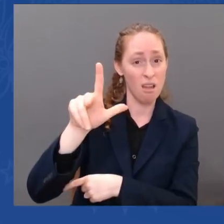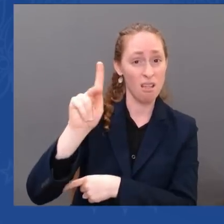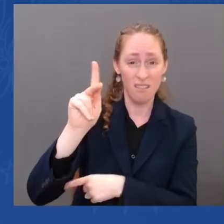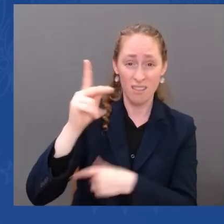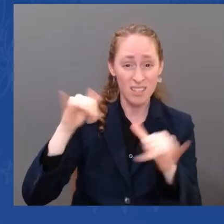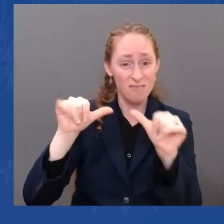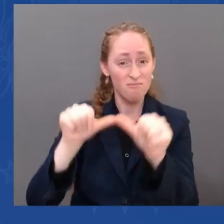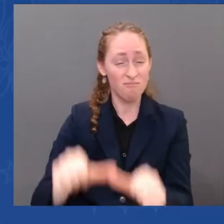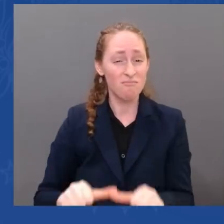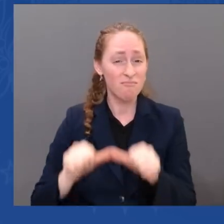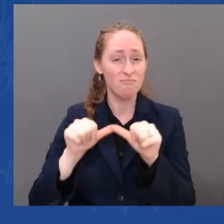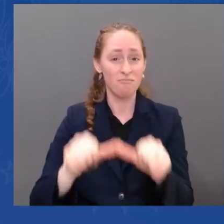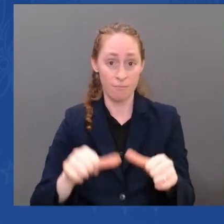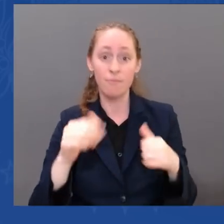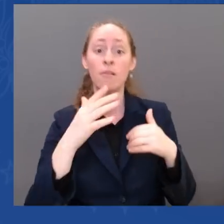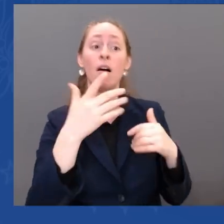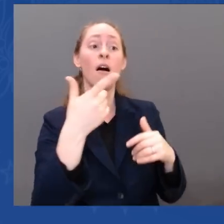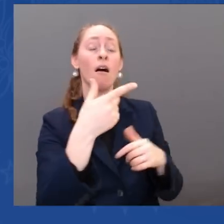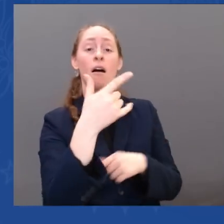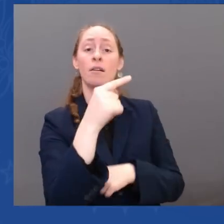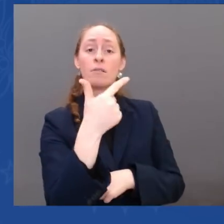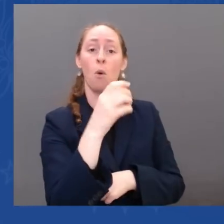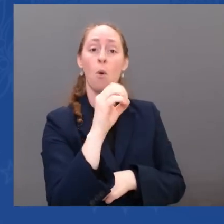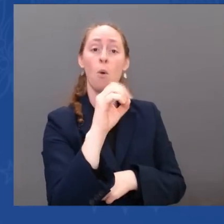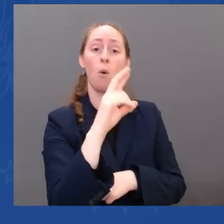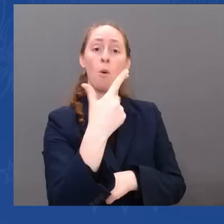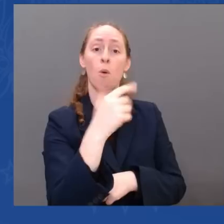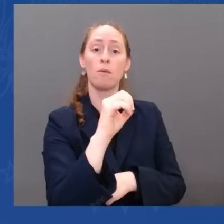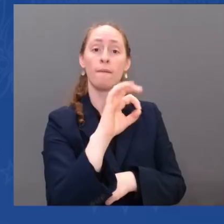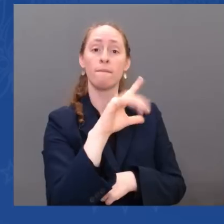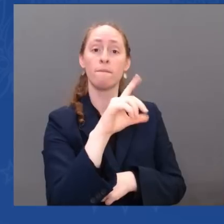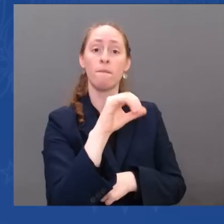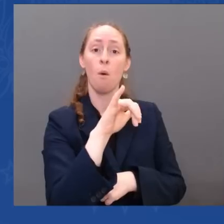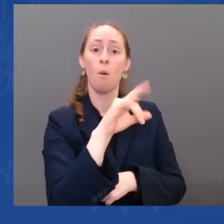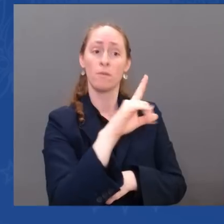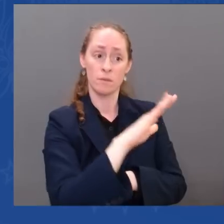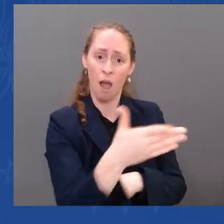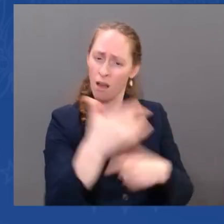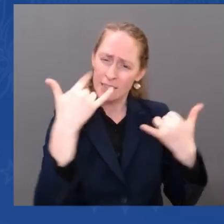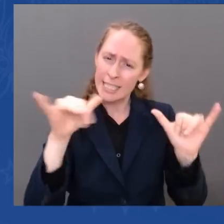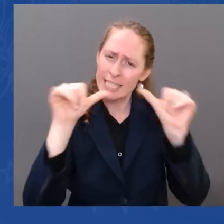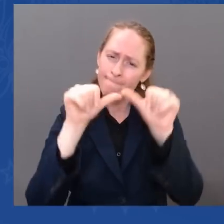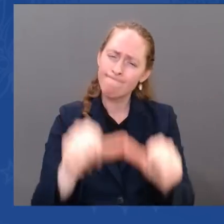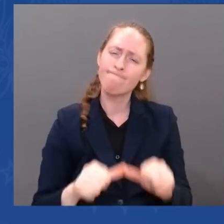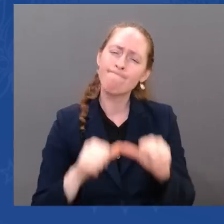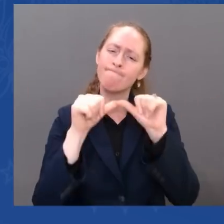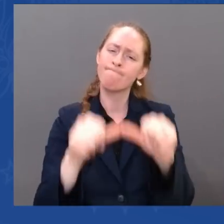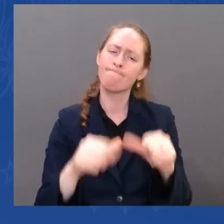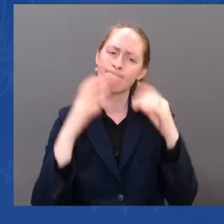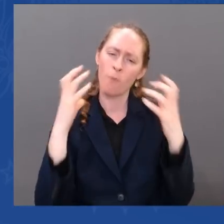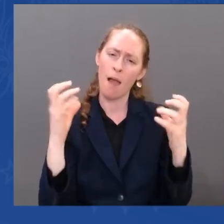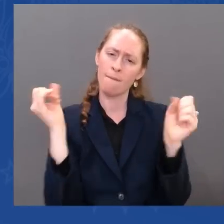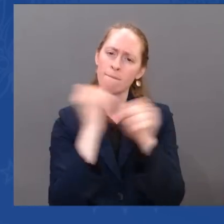The same values define the way we grew up: courage, decency, honor, treating people with dignity